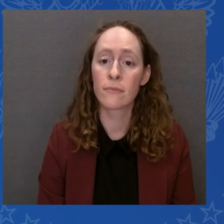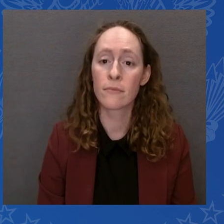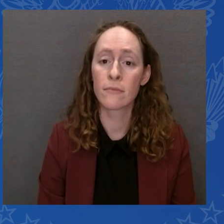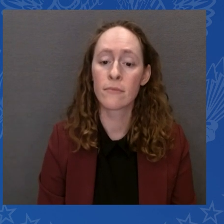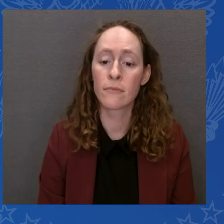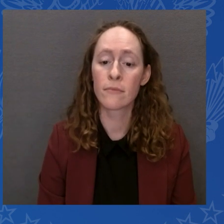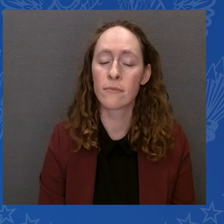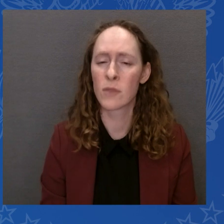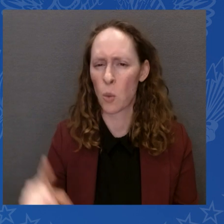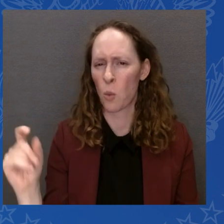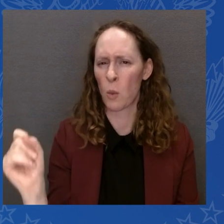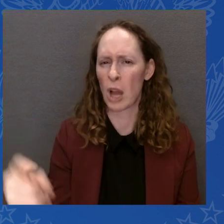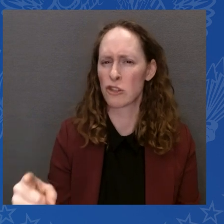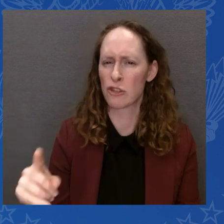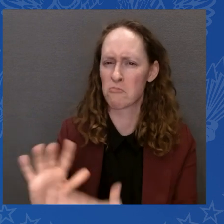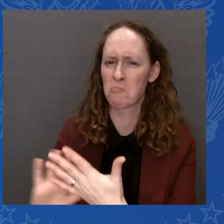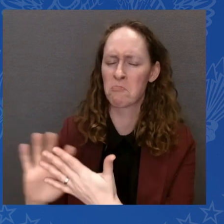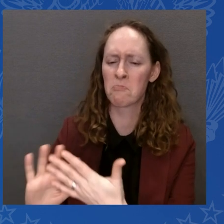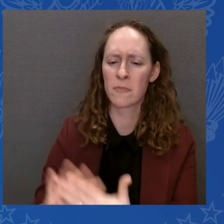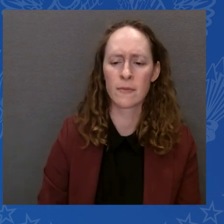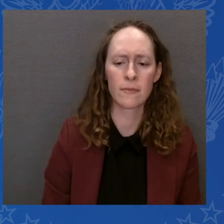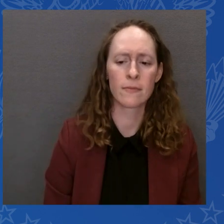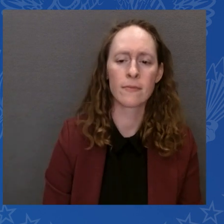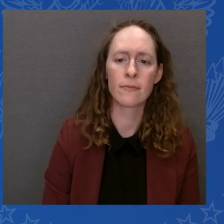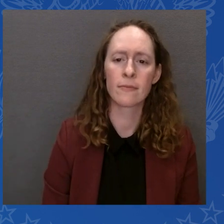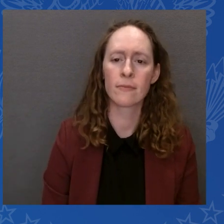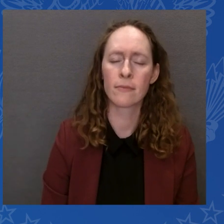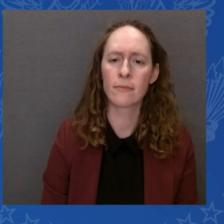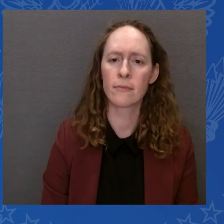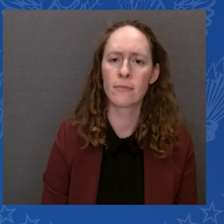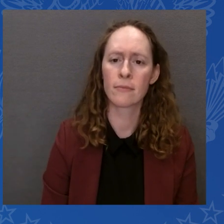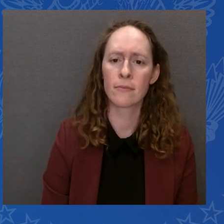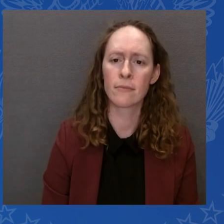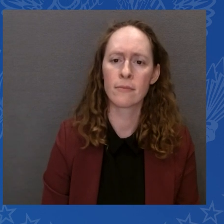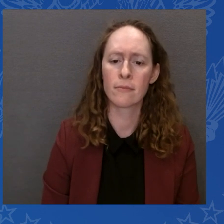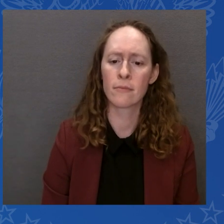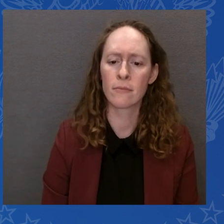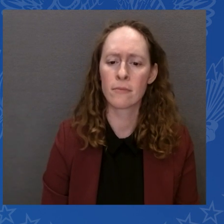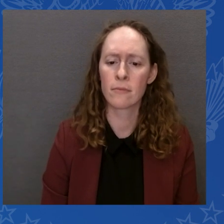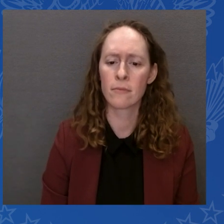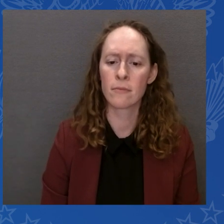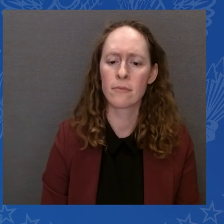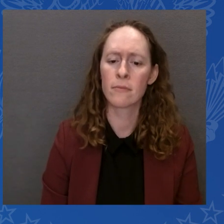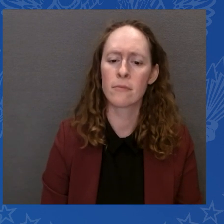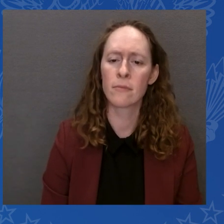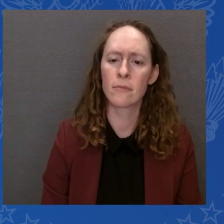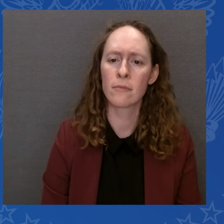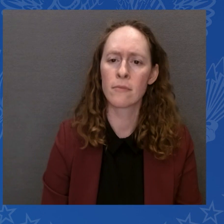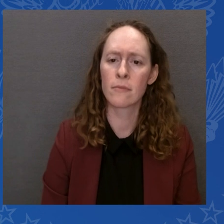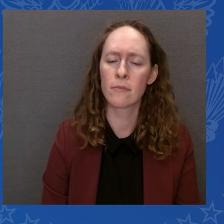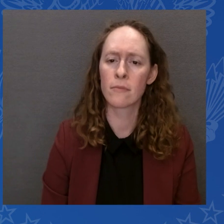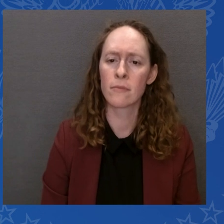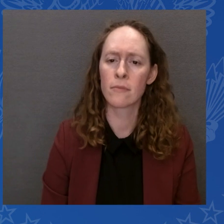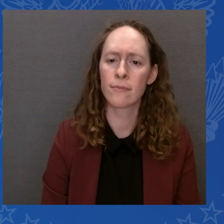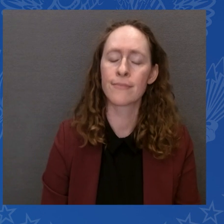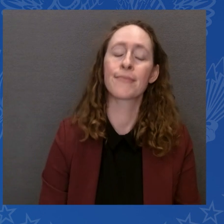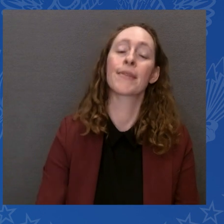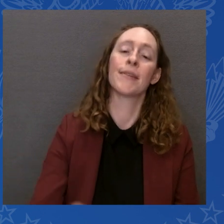Look, as we found -- we found a handful of documents that were failed -- were filed in the wrong place.